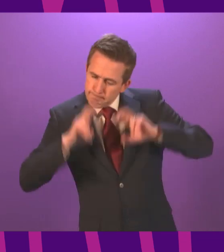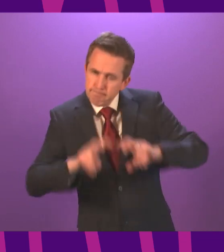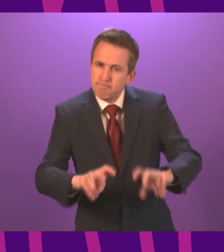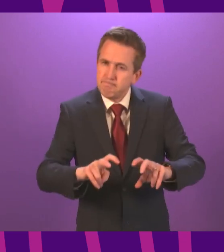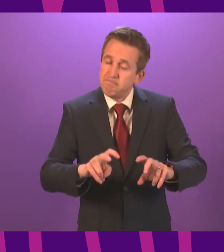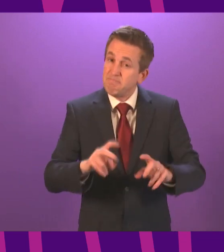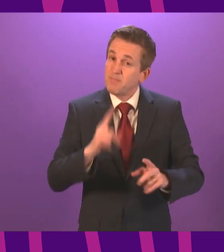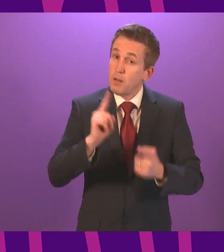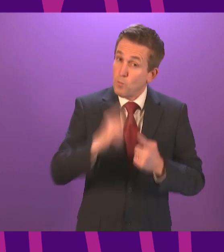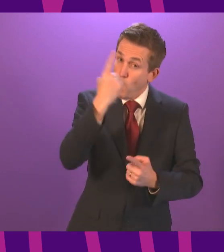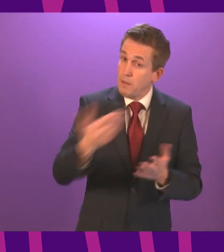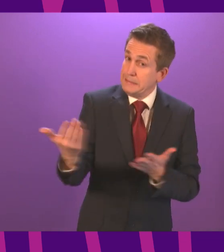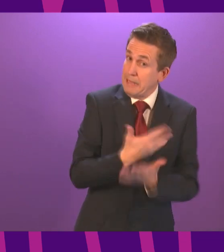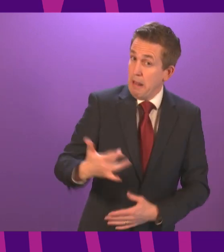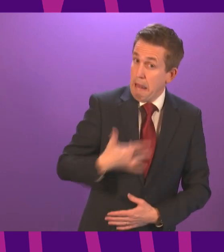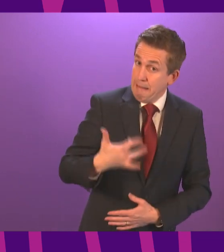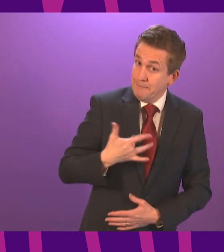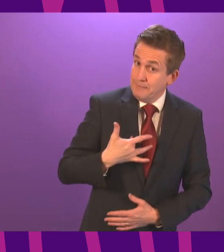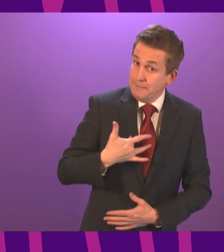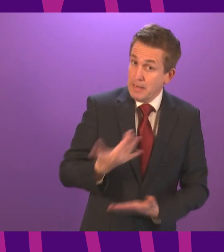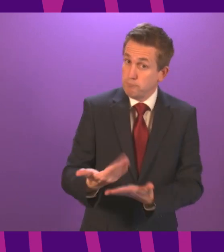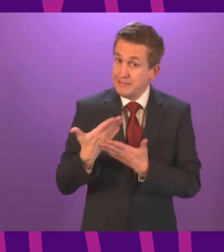we know that such decisions will not be welcome.